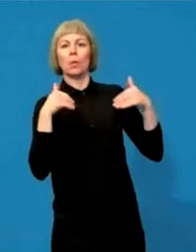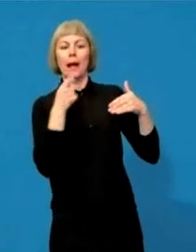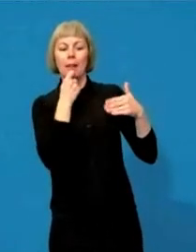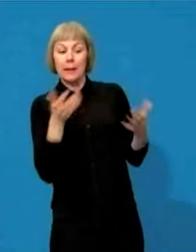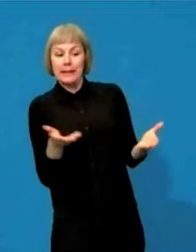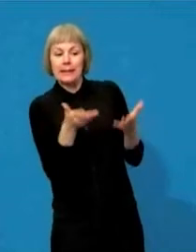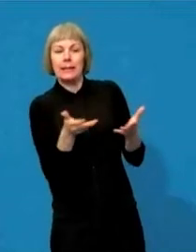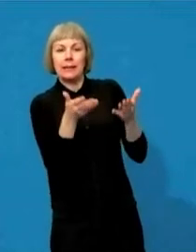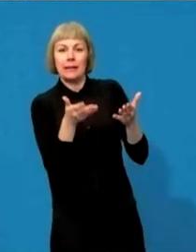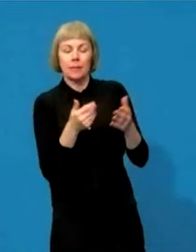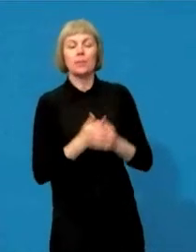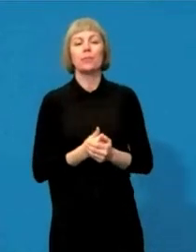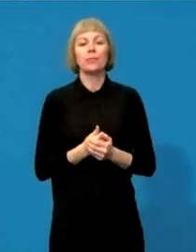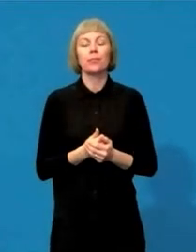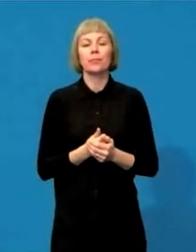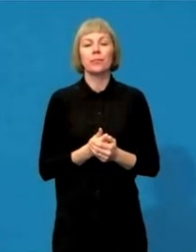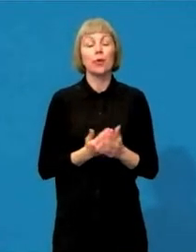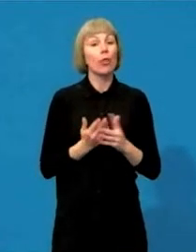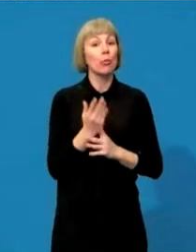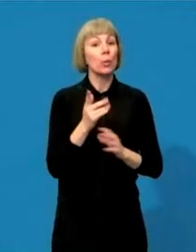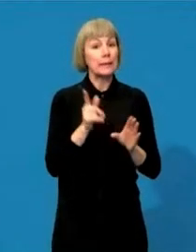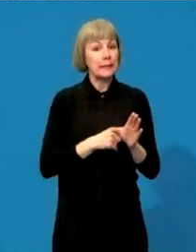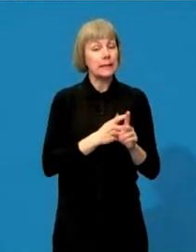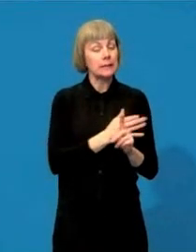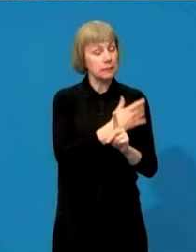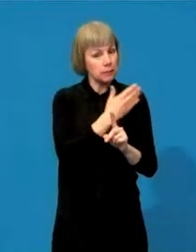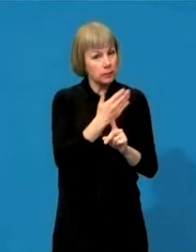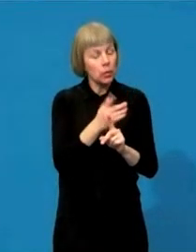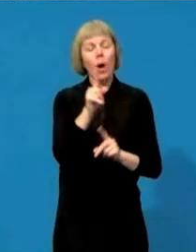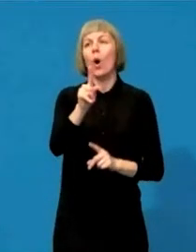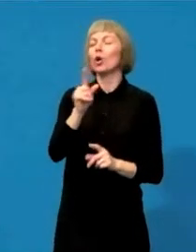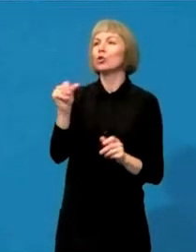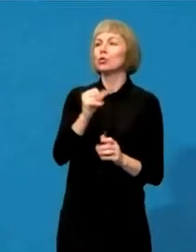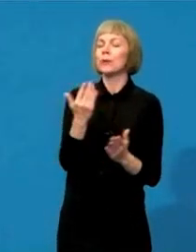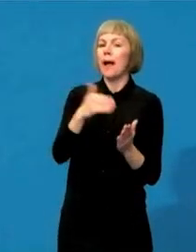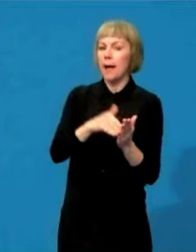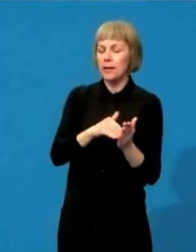the years - and one of the things I will mention that dealing with Tristan and working